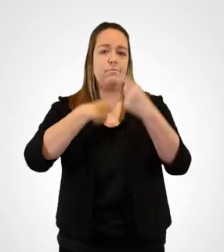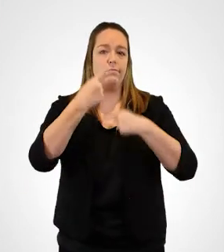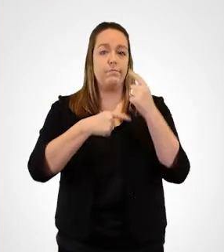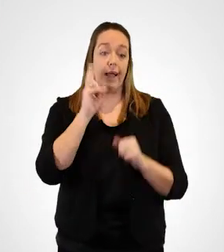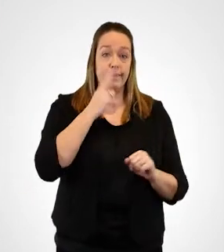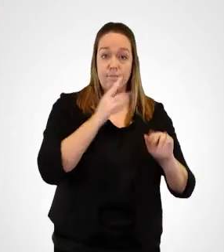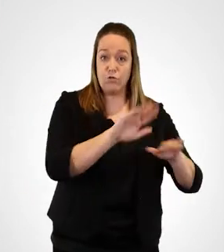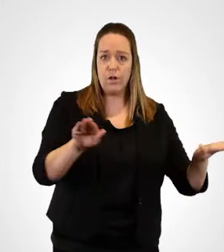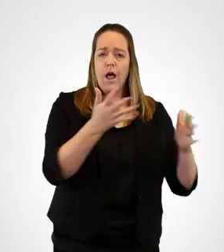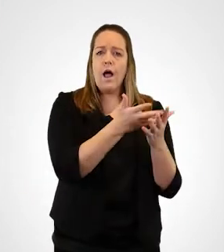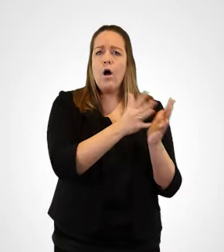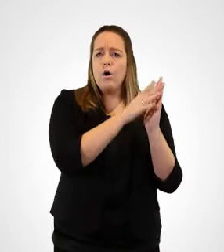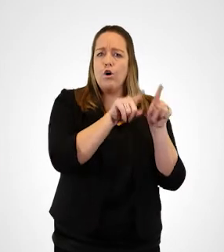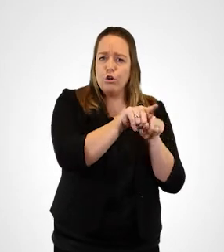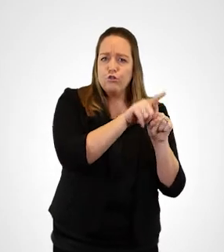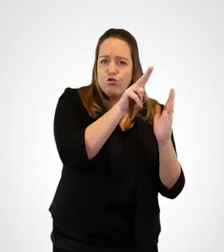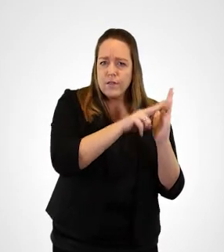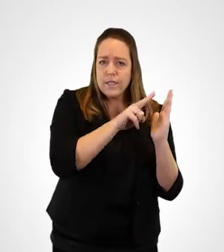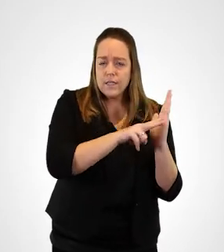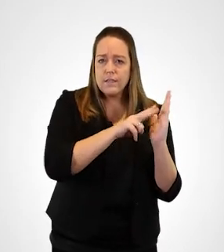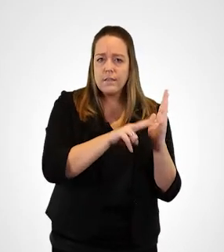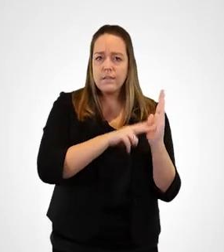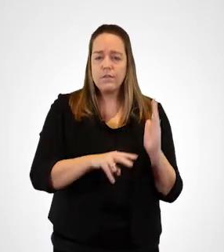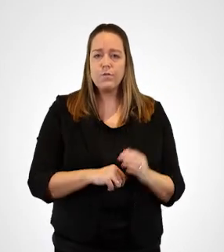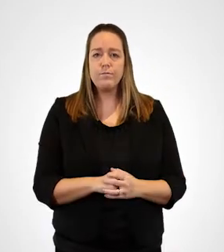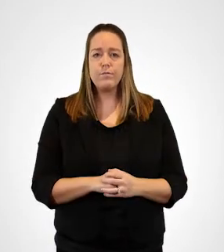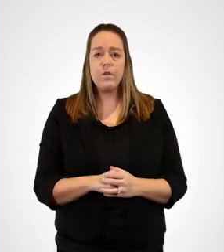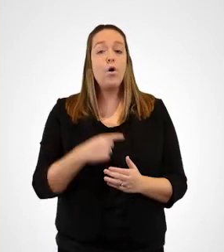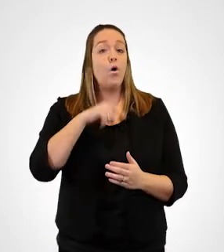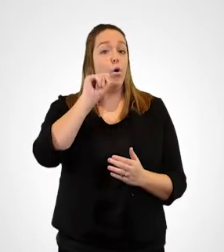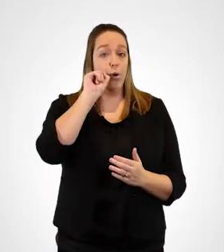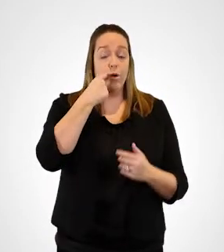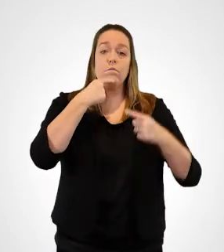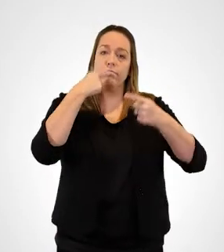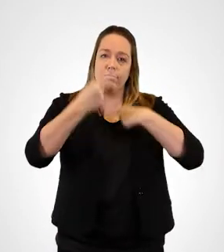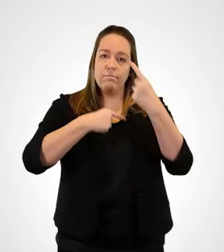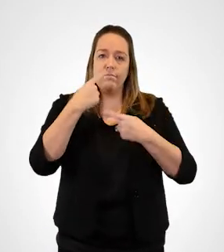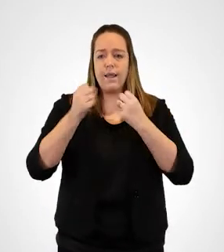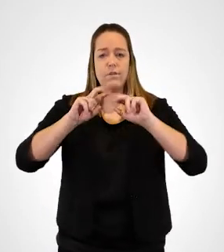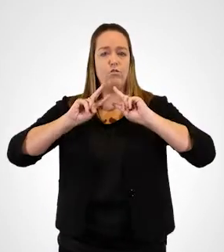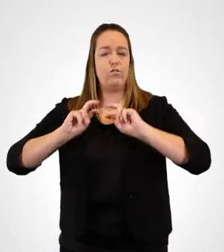how deaf children learn to read and I'm going to do that by telling you about some studies